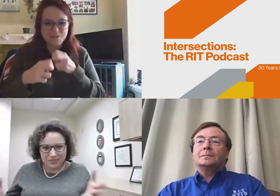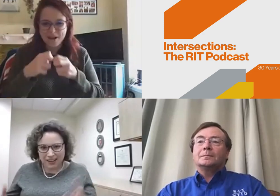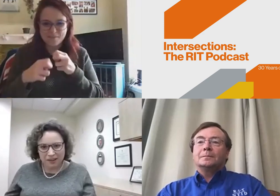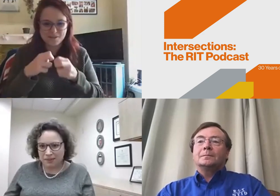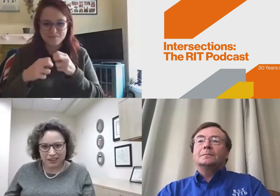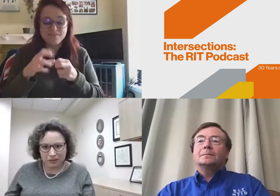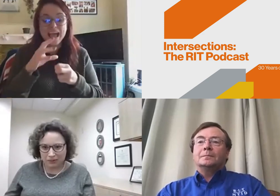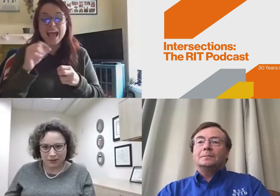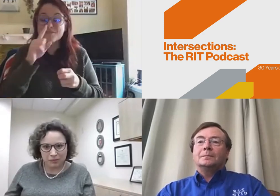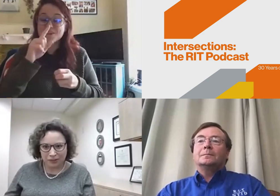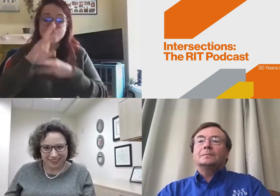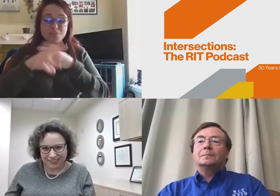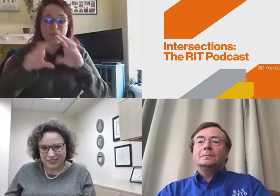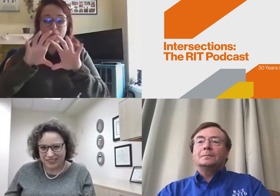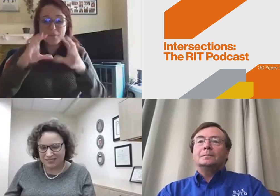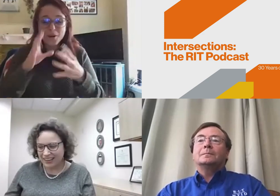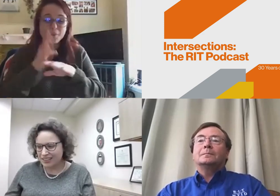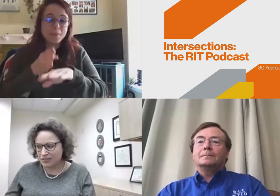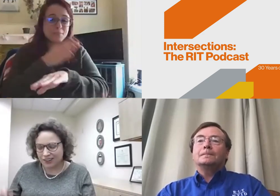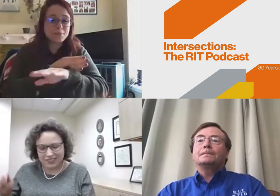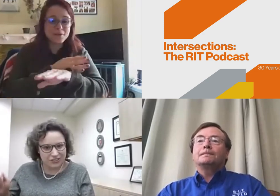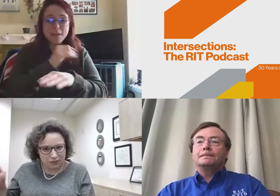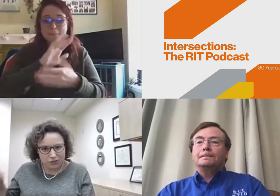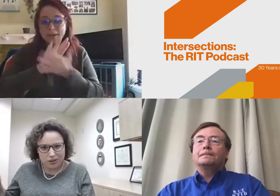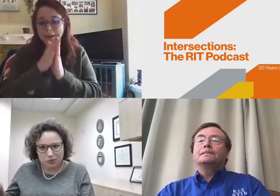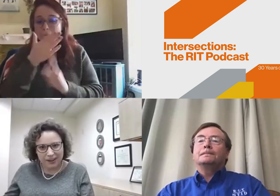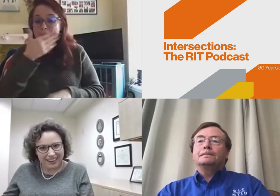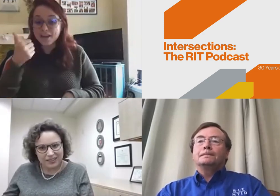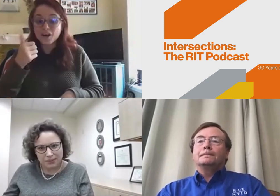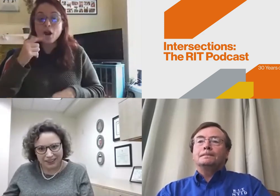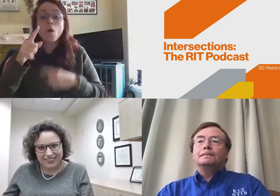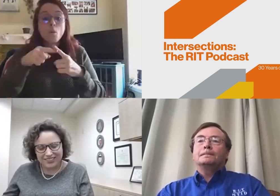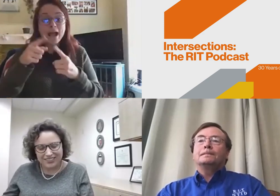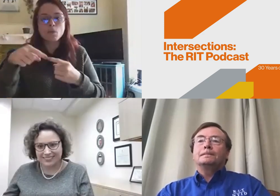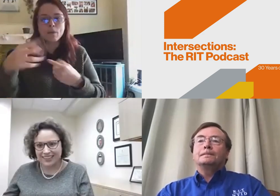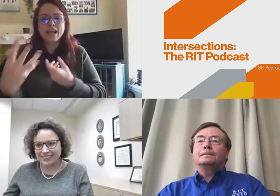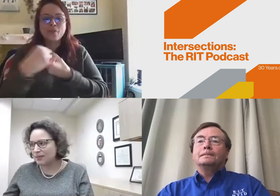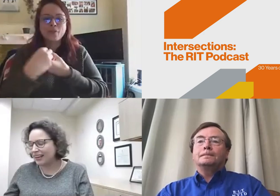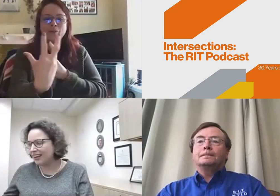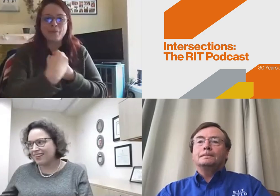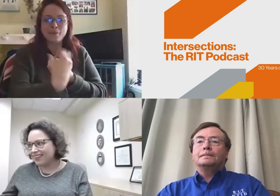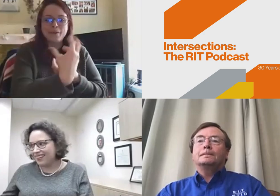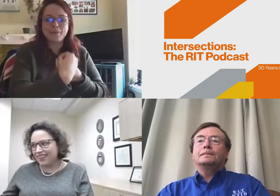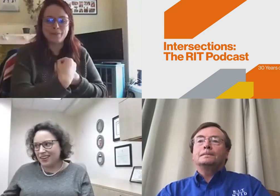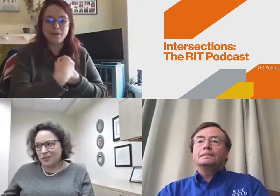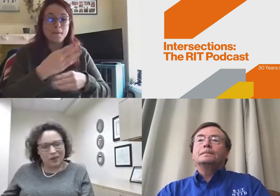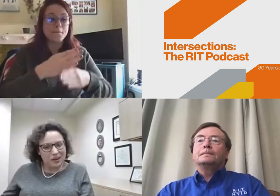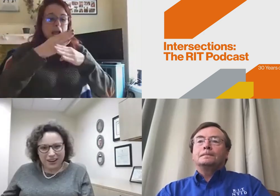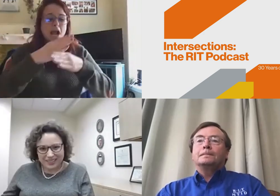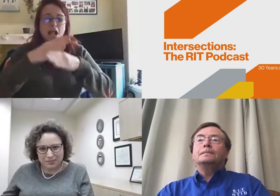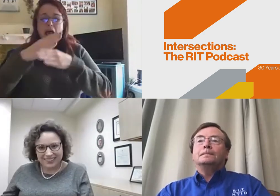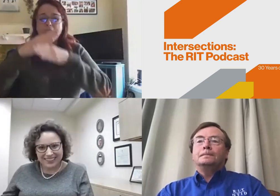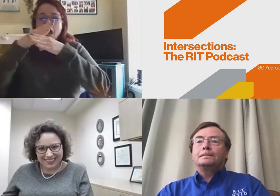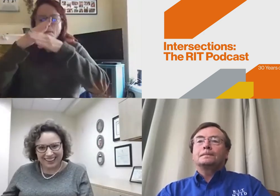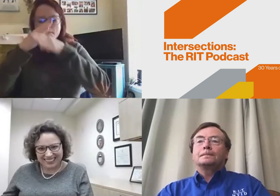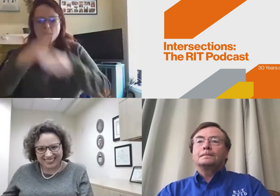of us become better, when we are more inclusive and as we start to chip away at the barriers that exist. I mean, what a possibility that is.